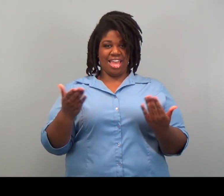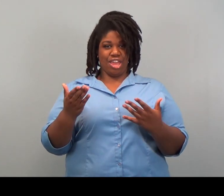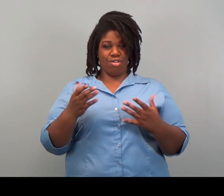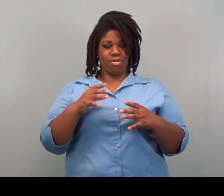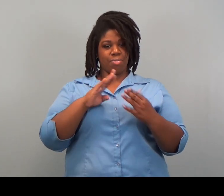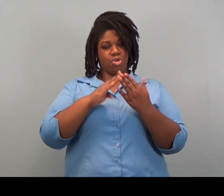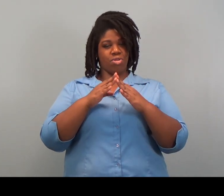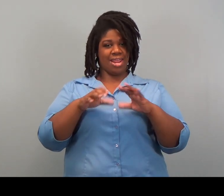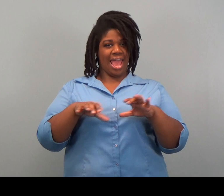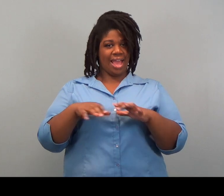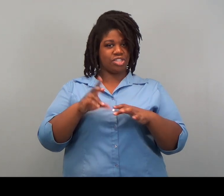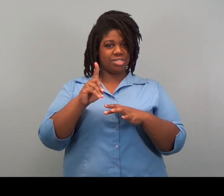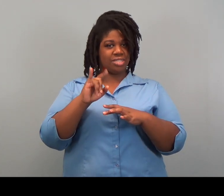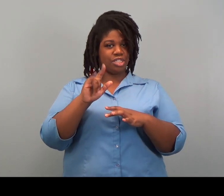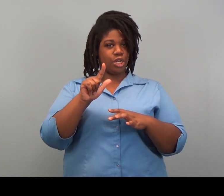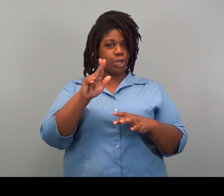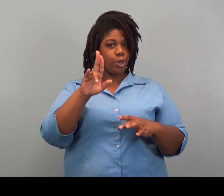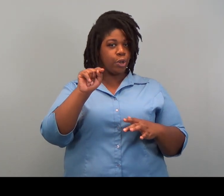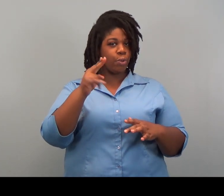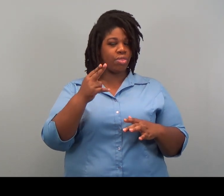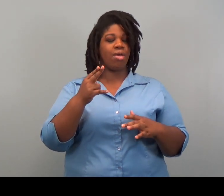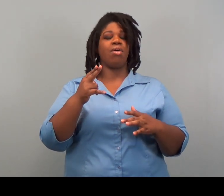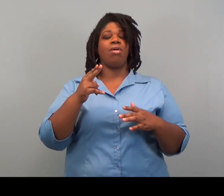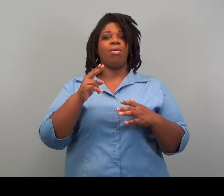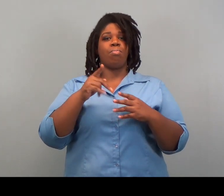is that it's a Community Action Duluth program